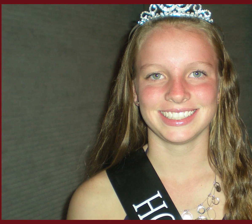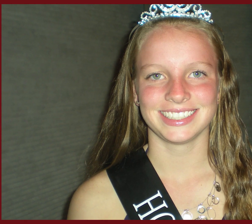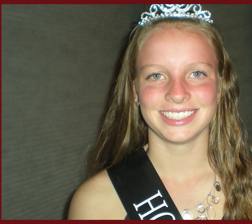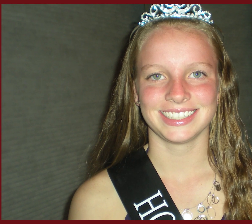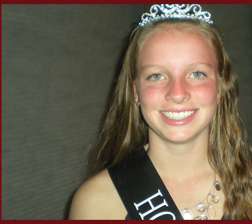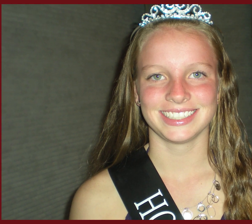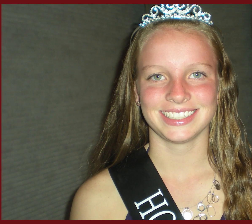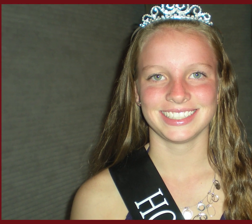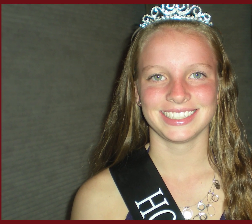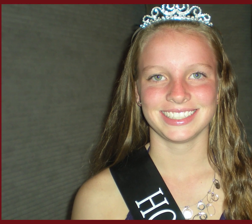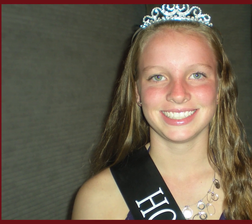(audio description)